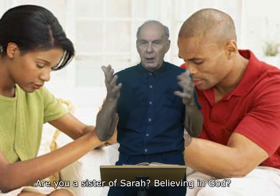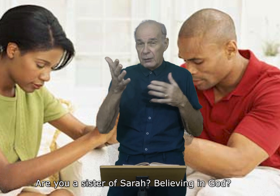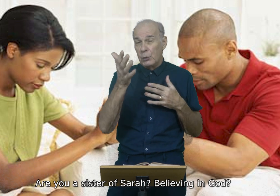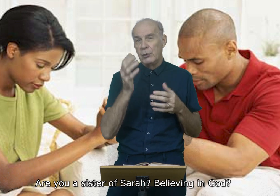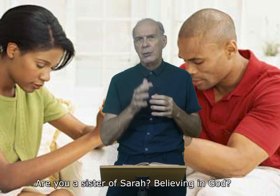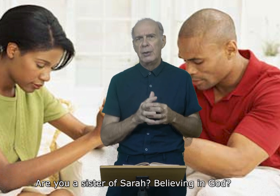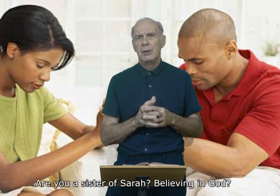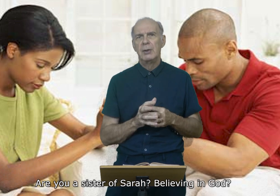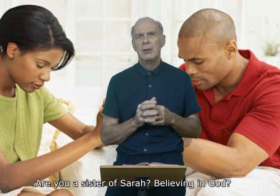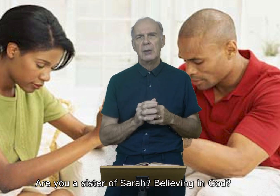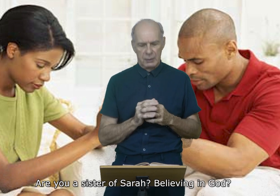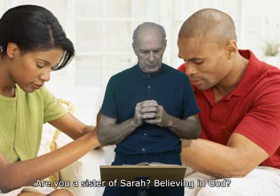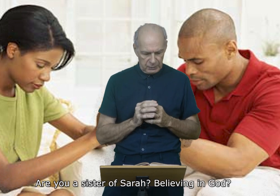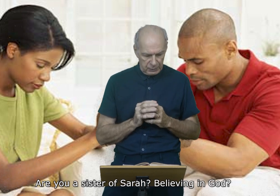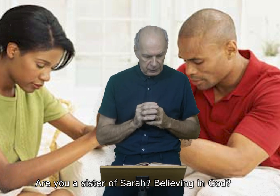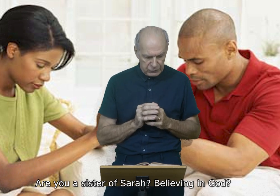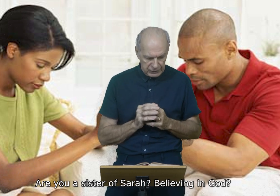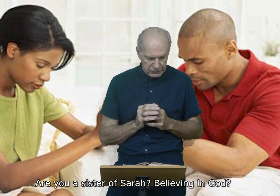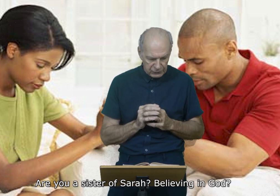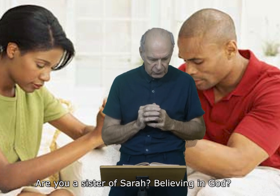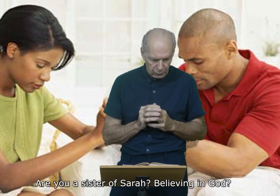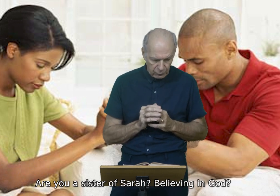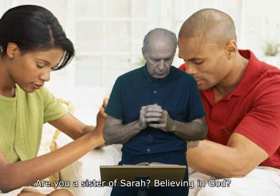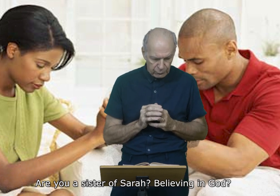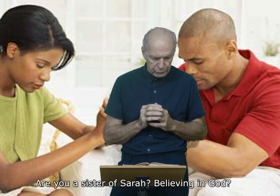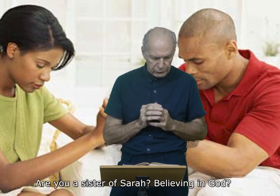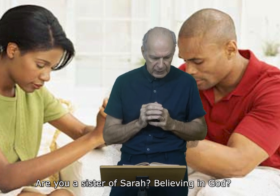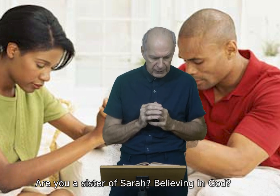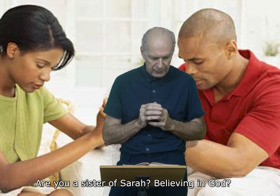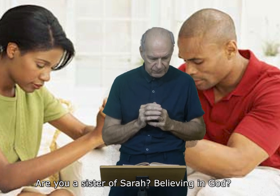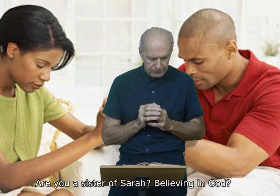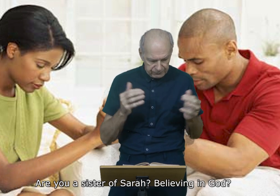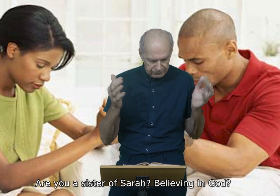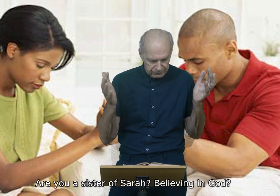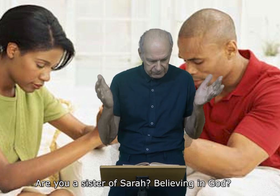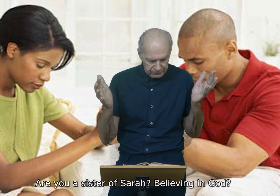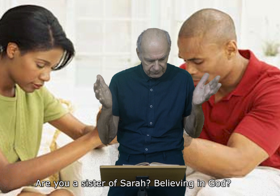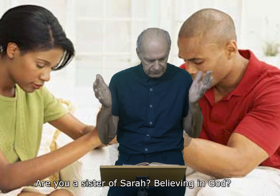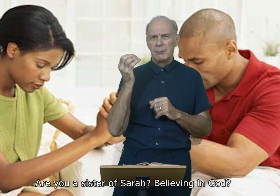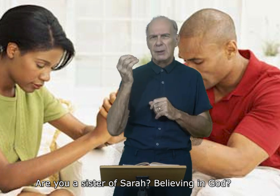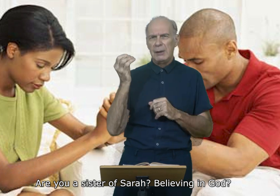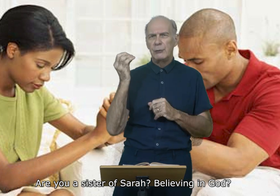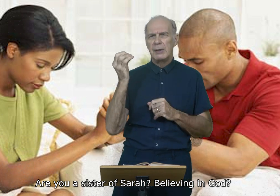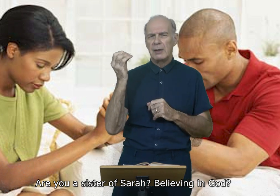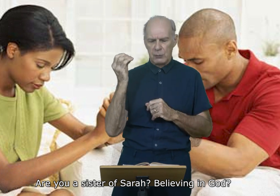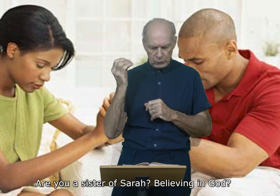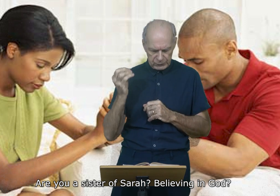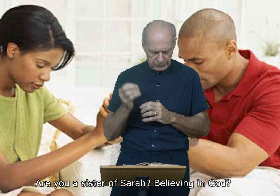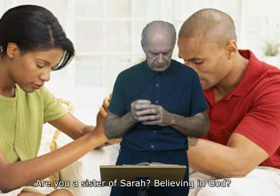Are you a sister of Sarah? Believing in God?